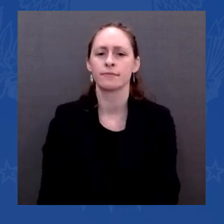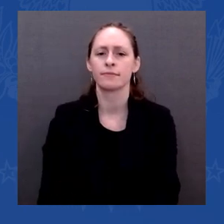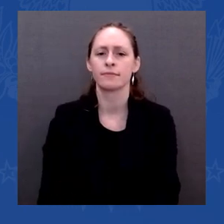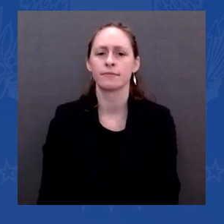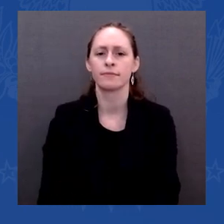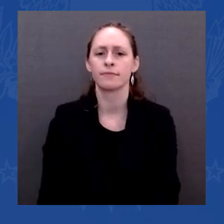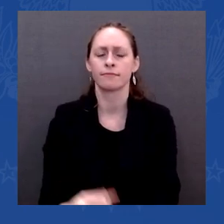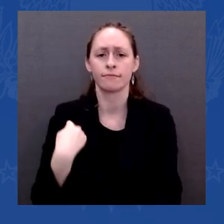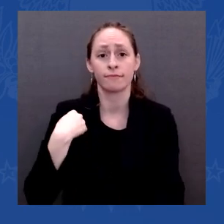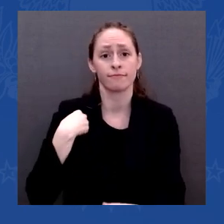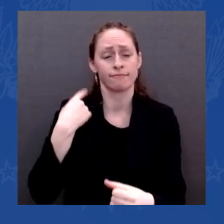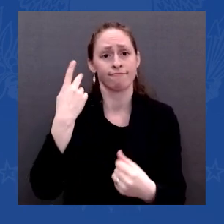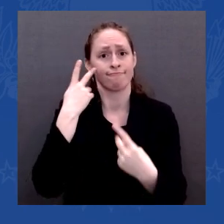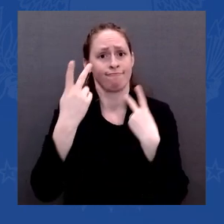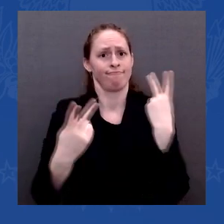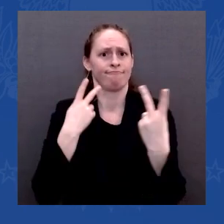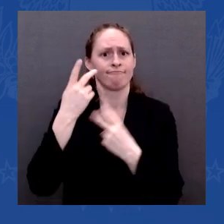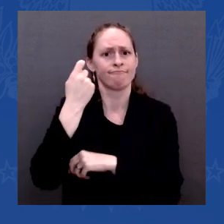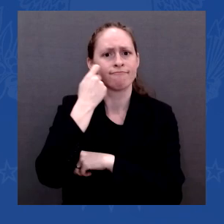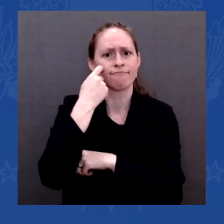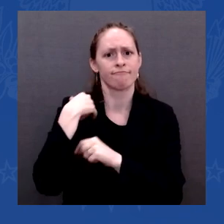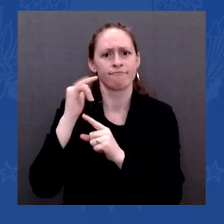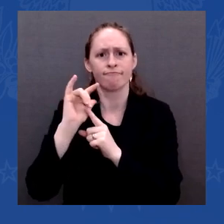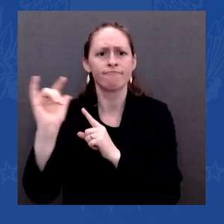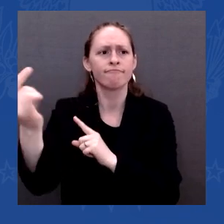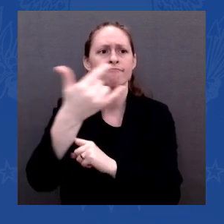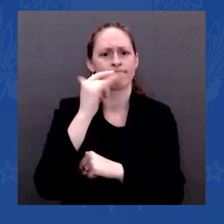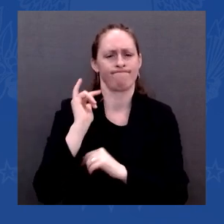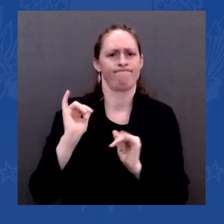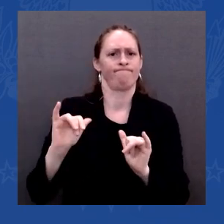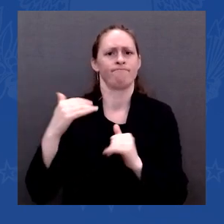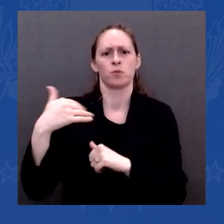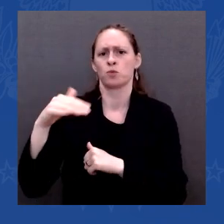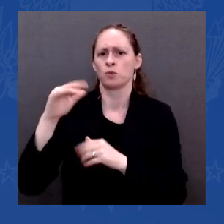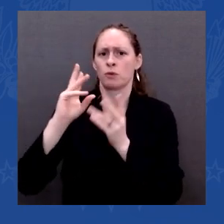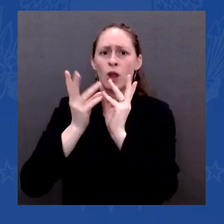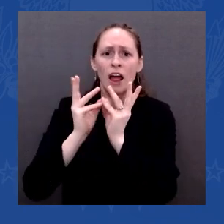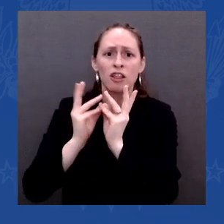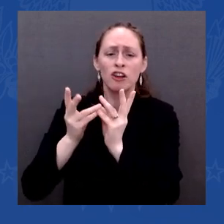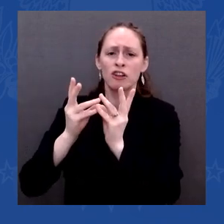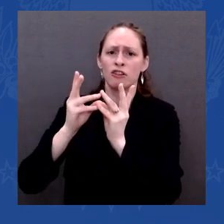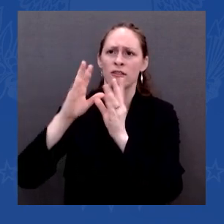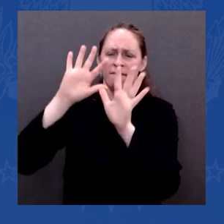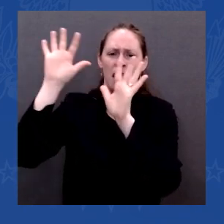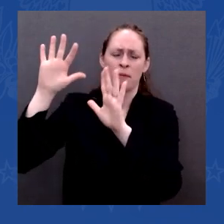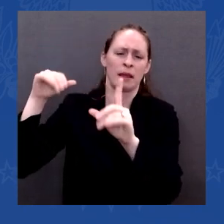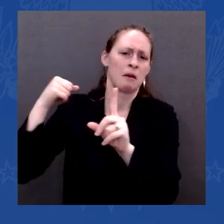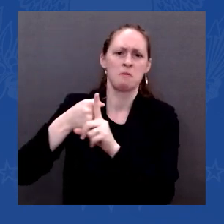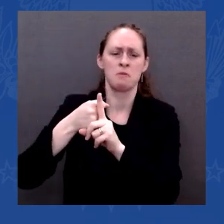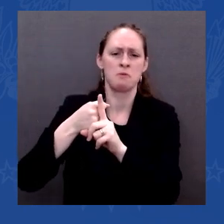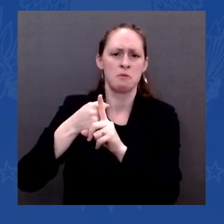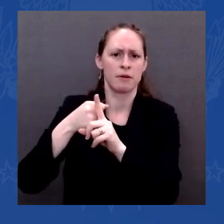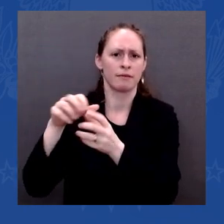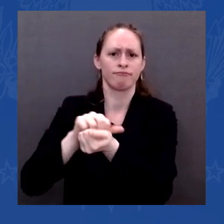You know, more forest, homes, buildings,